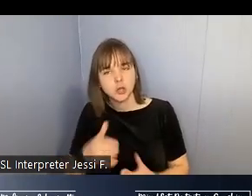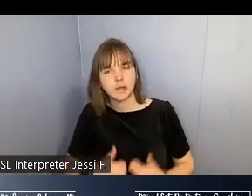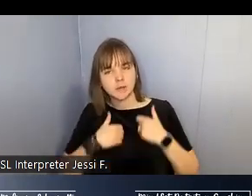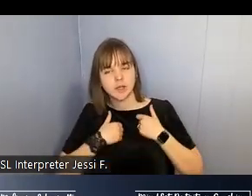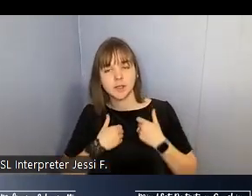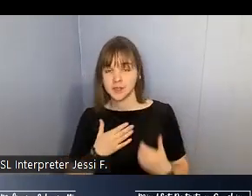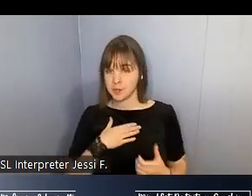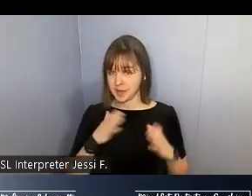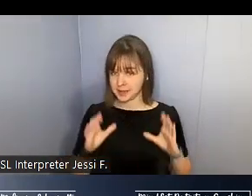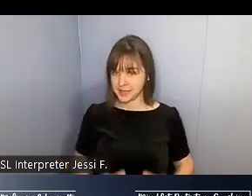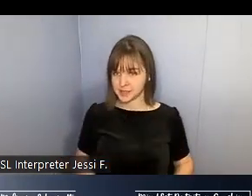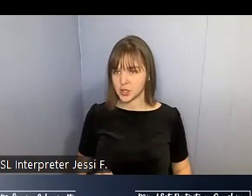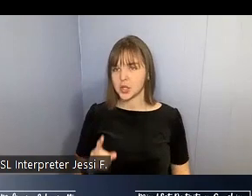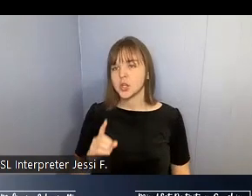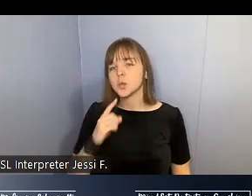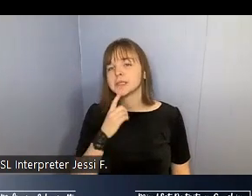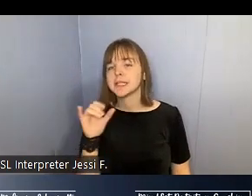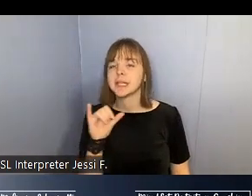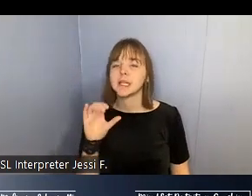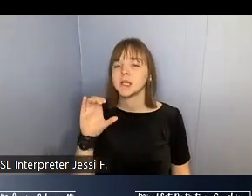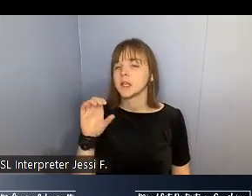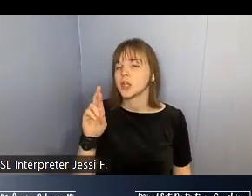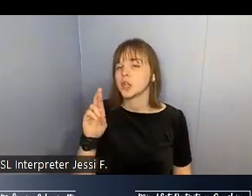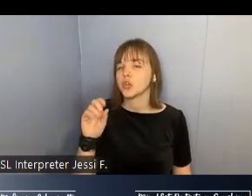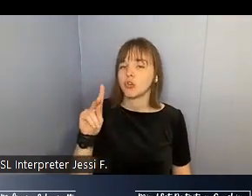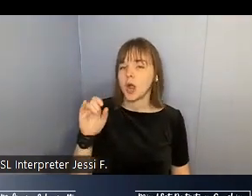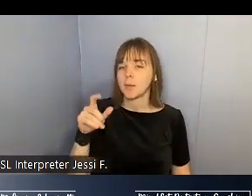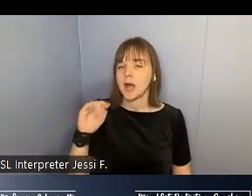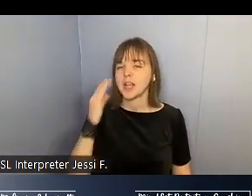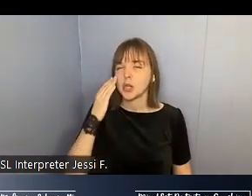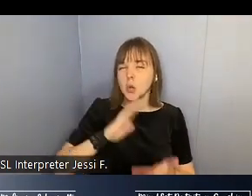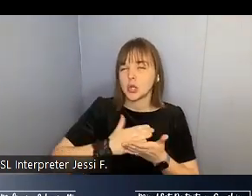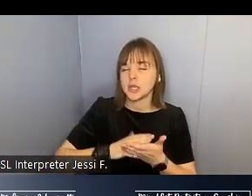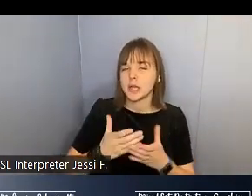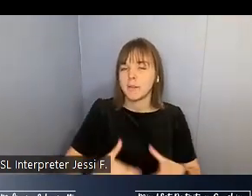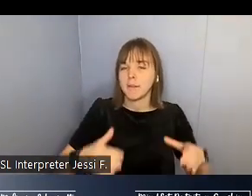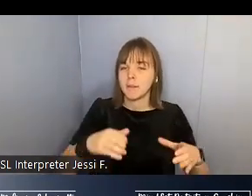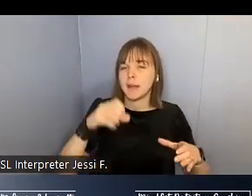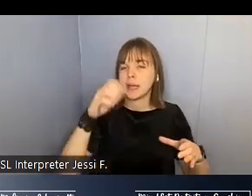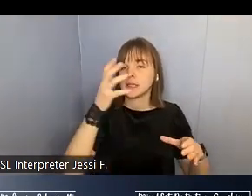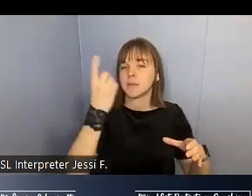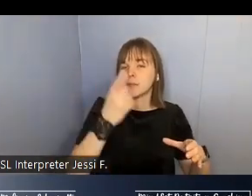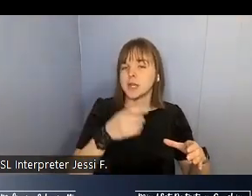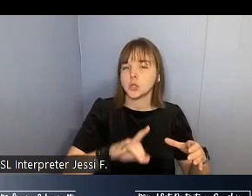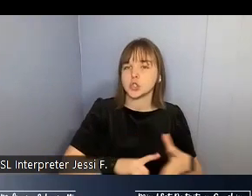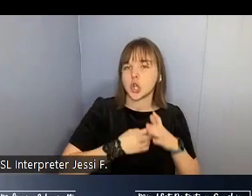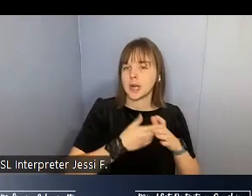I call it the crock pot workout-- low, slow. You're not getting your heart rate up very high. You're getting your steps in.